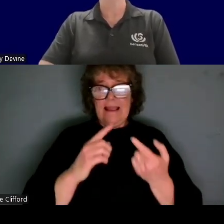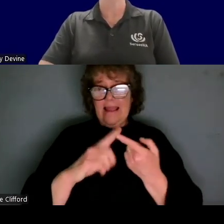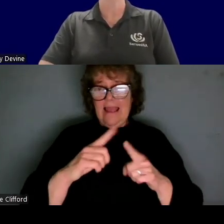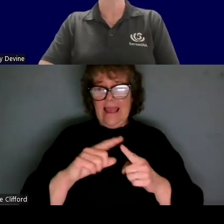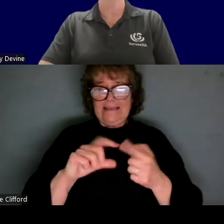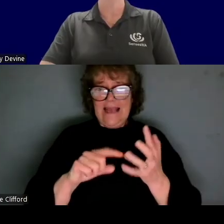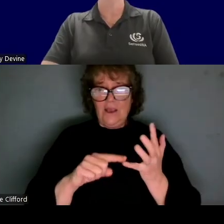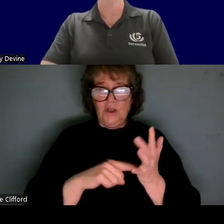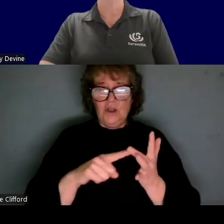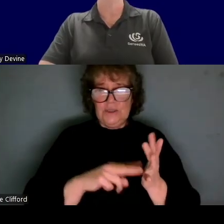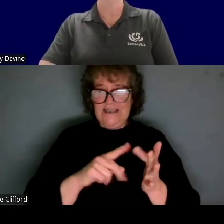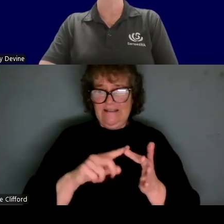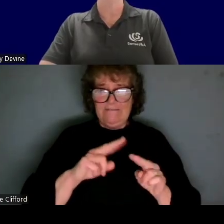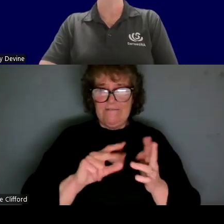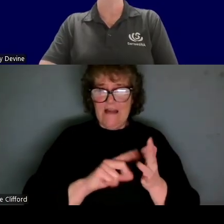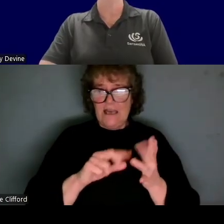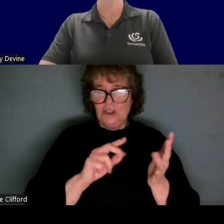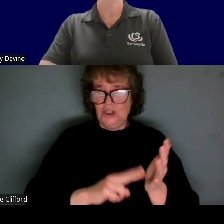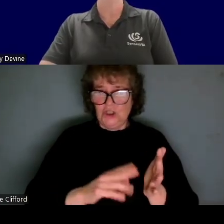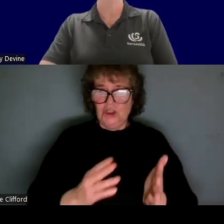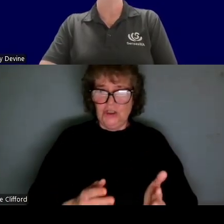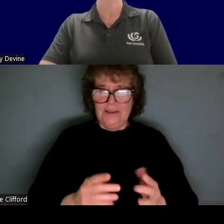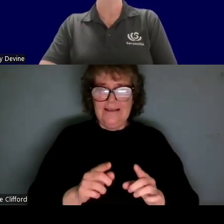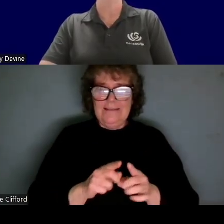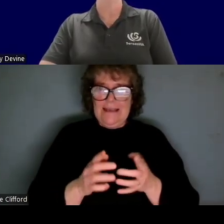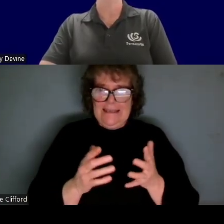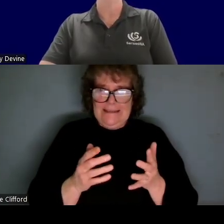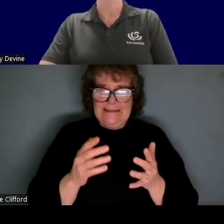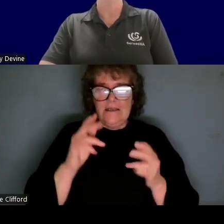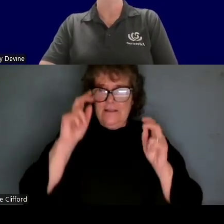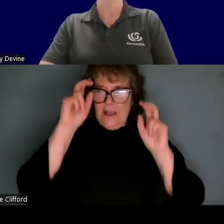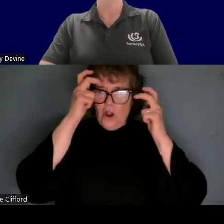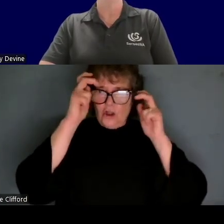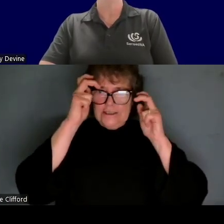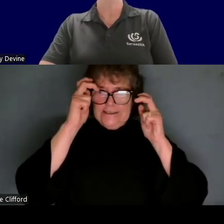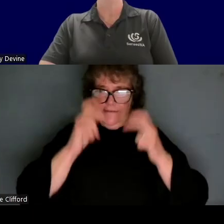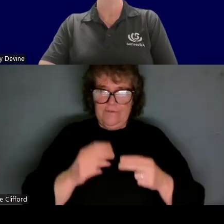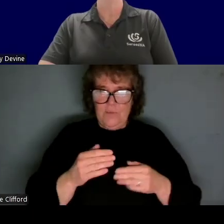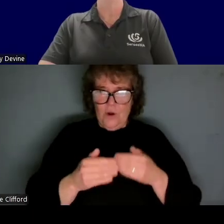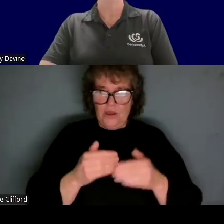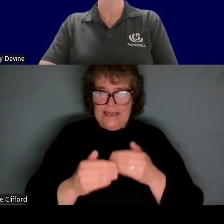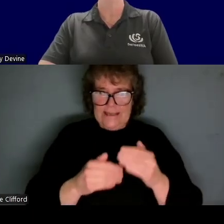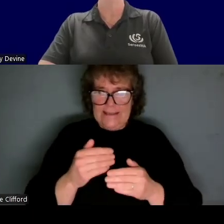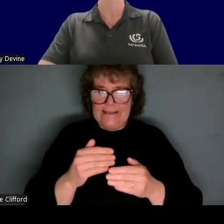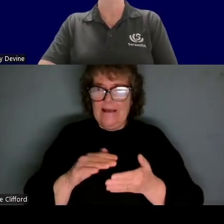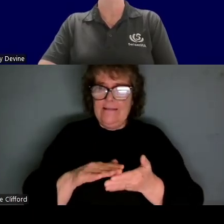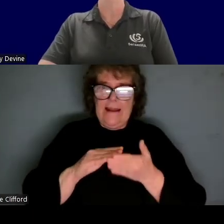function", addressing the cognitive processes that help with planning, decision making,